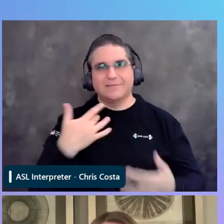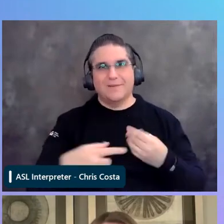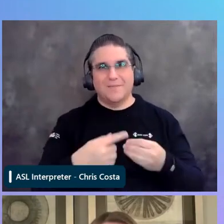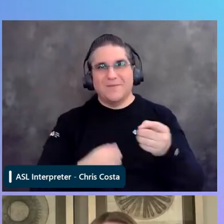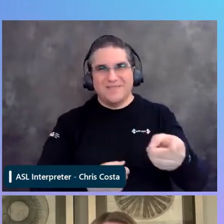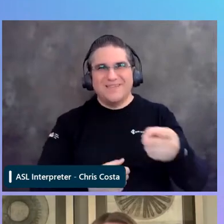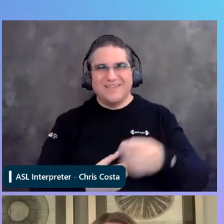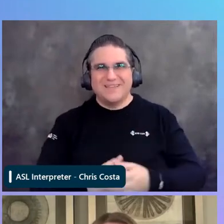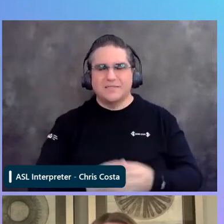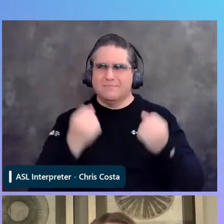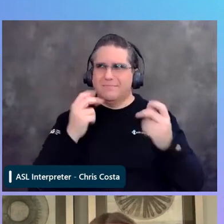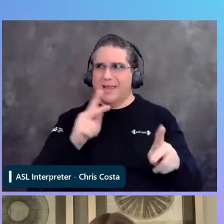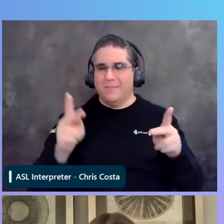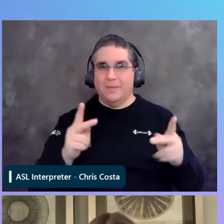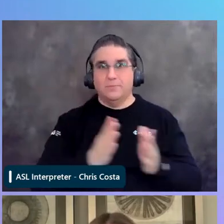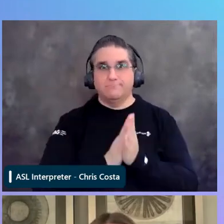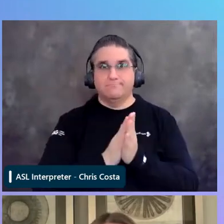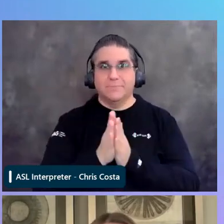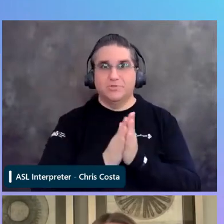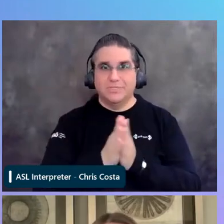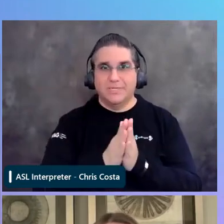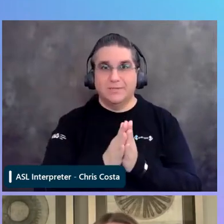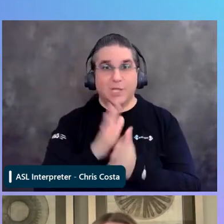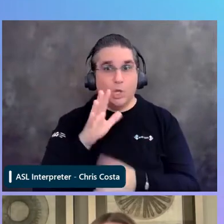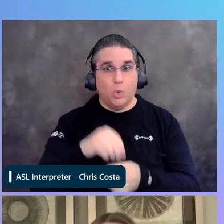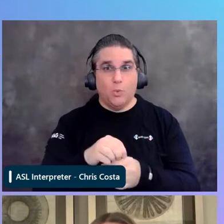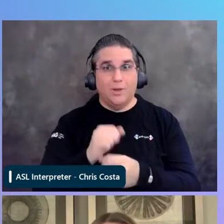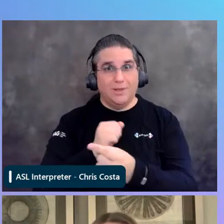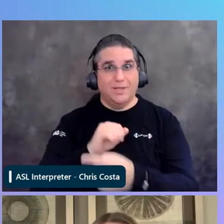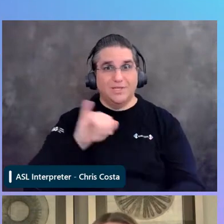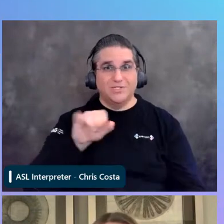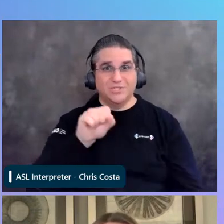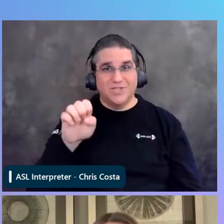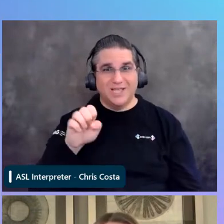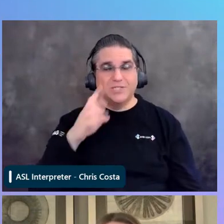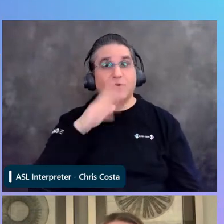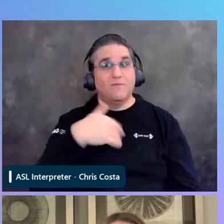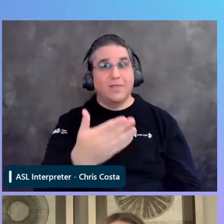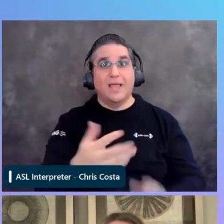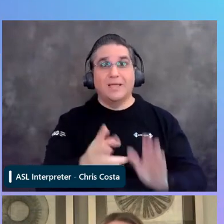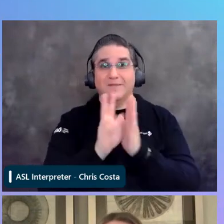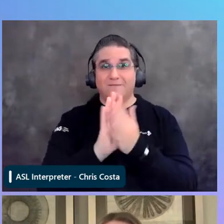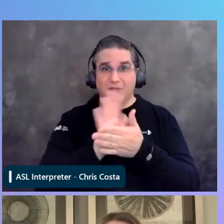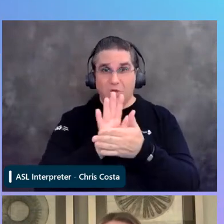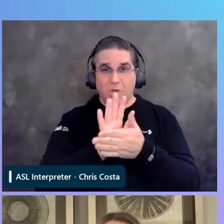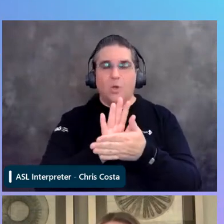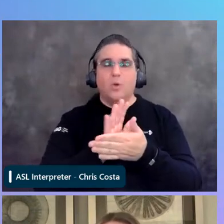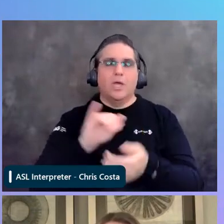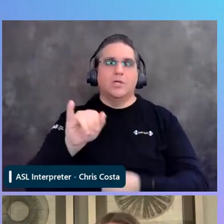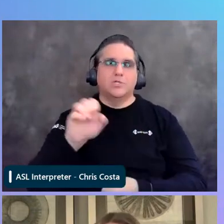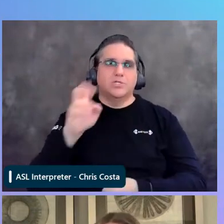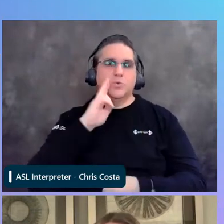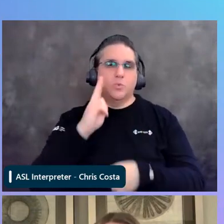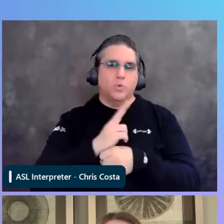people as well. So, um, including Jesse, so in the next video, we're actually going to watch Jesse explore Visual Studio Code Keyboard